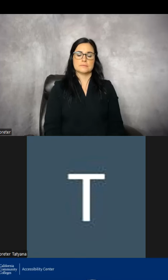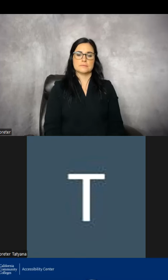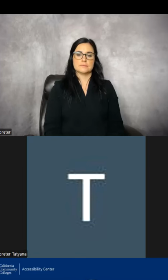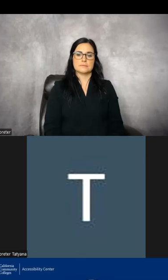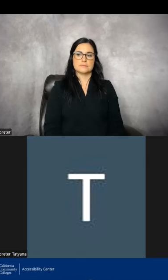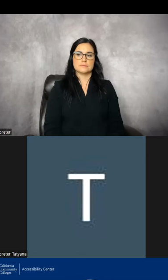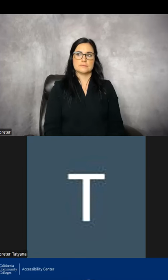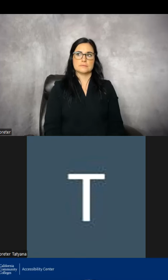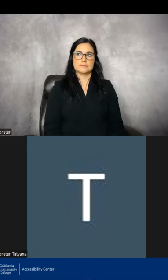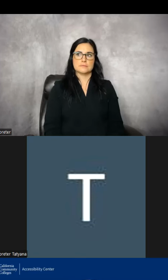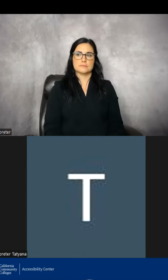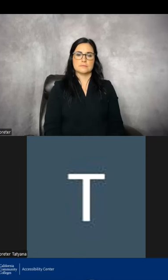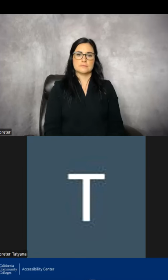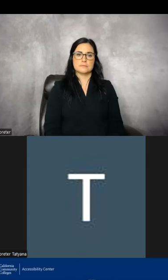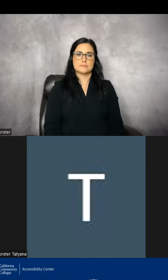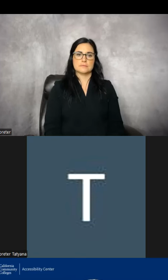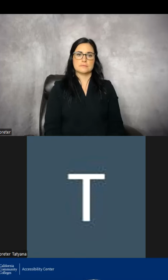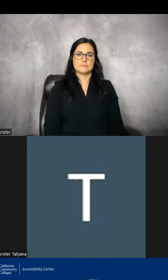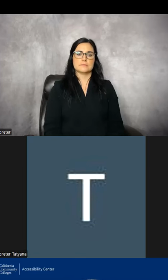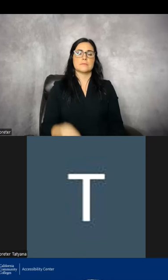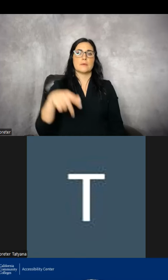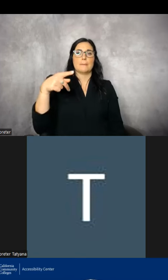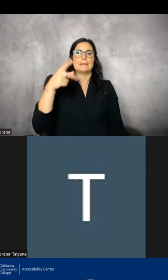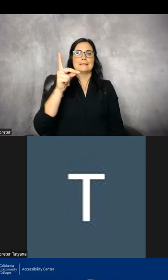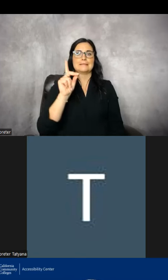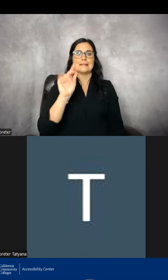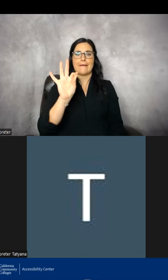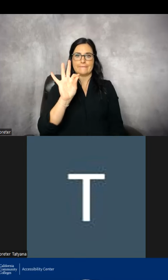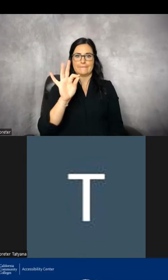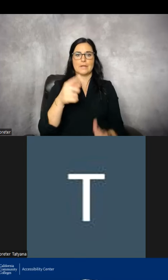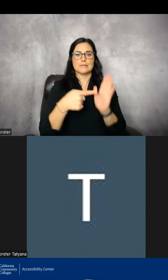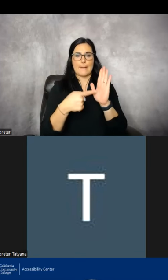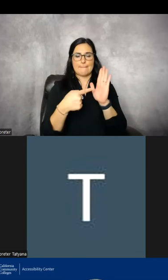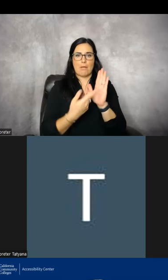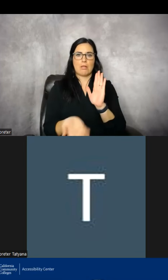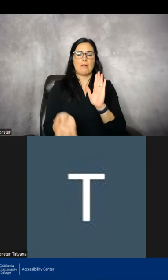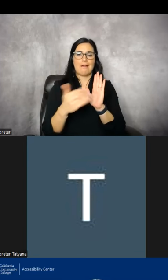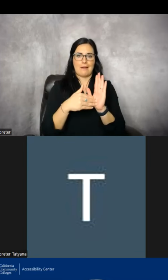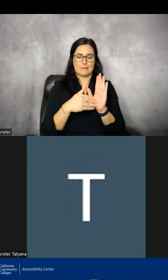And again looking back to our PDF example. What we saw visually as a heading